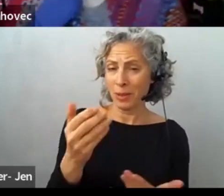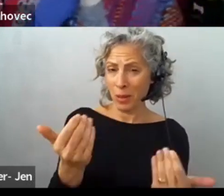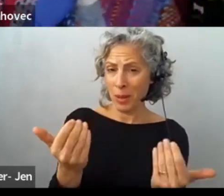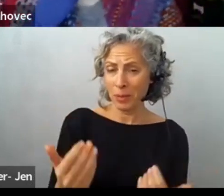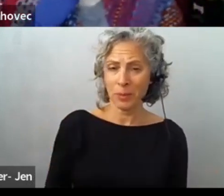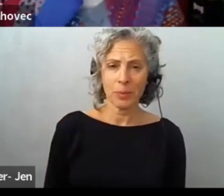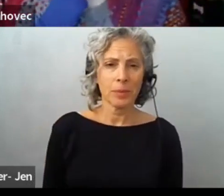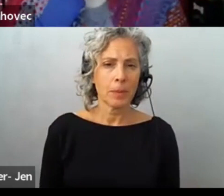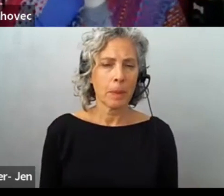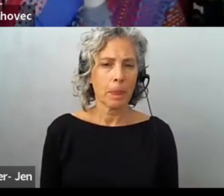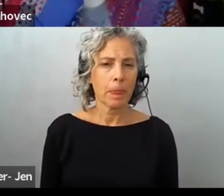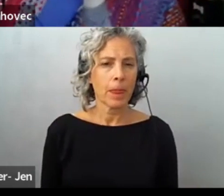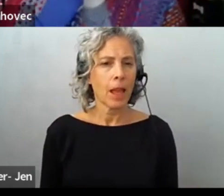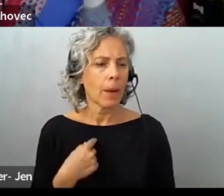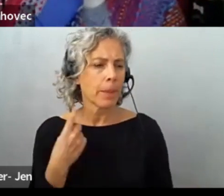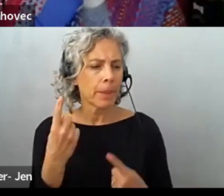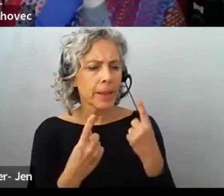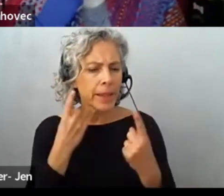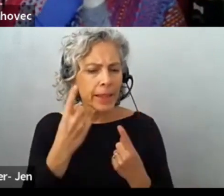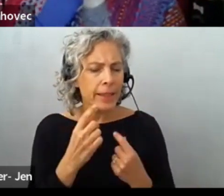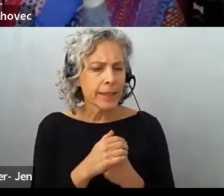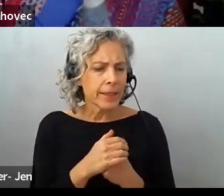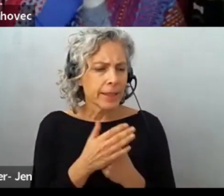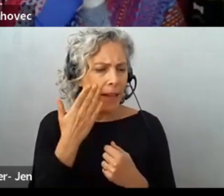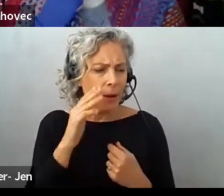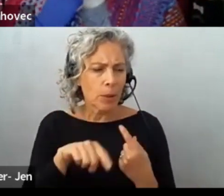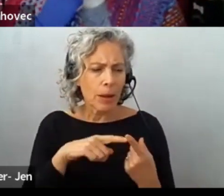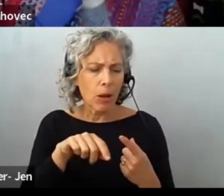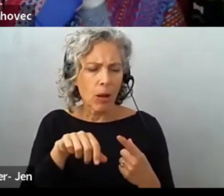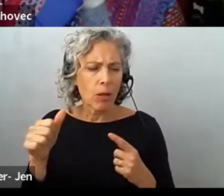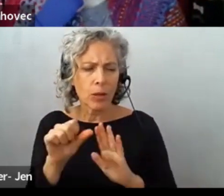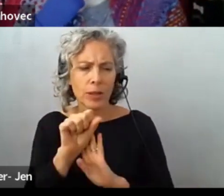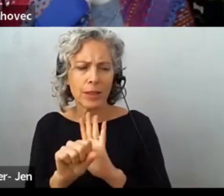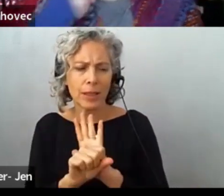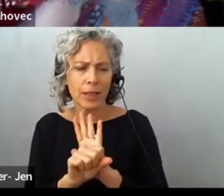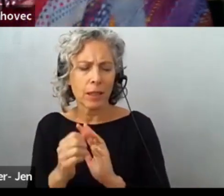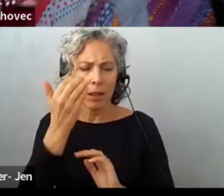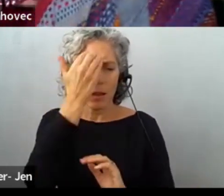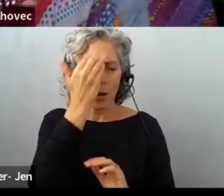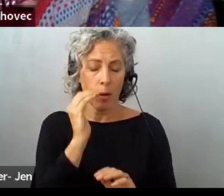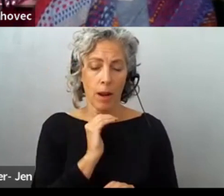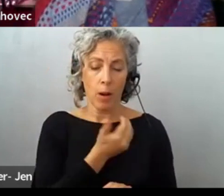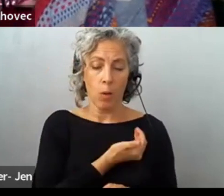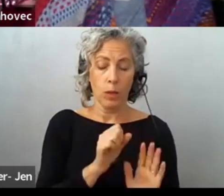Susan Yuan: Well, I'm thinking, I don't know about other states. But I know that our state has